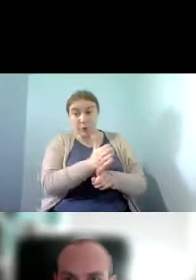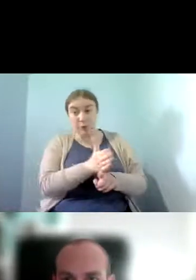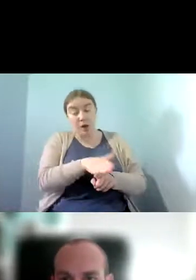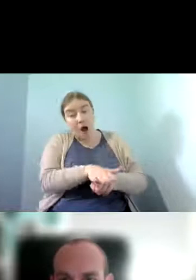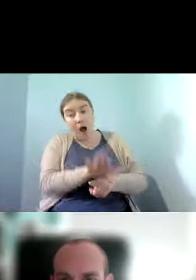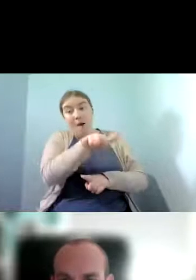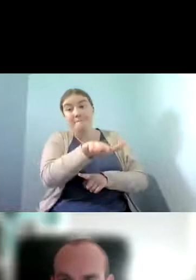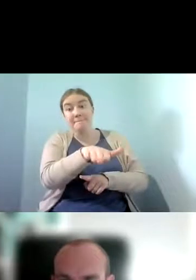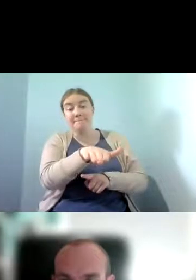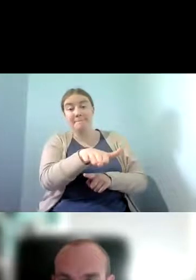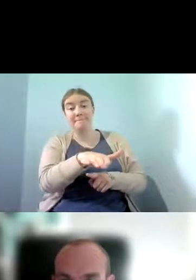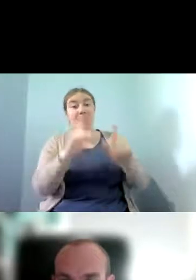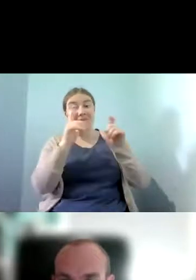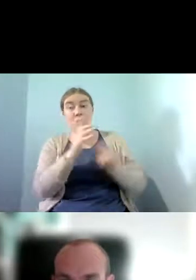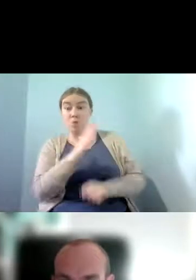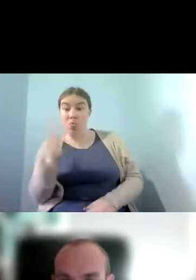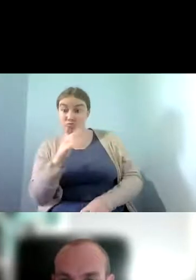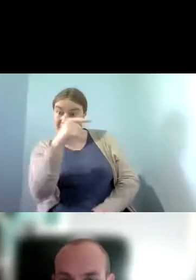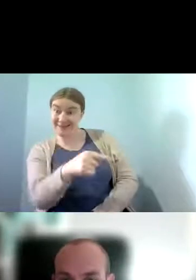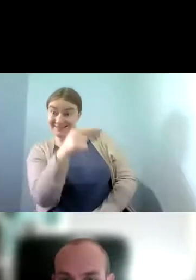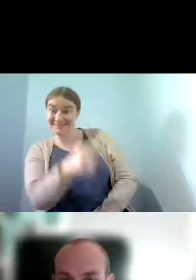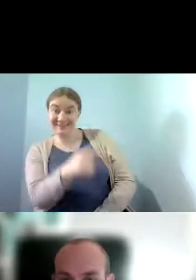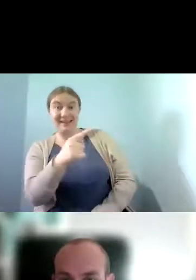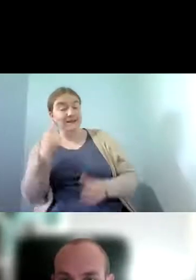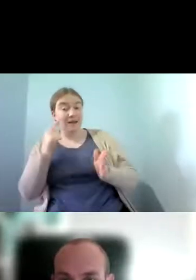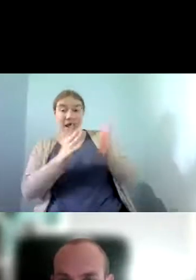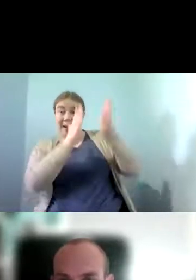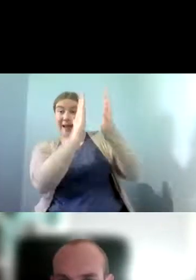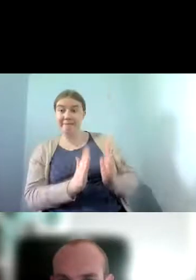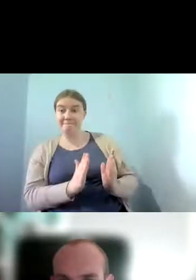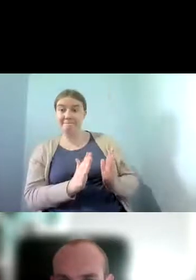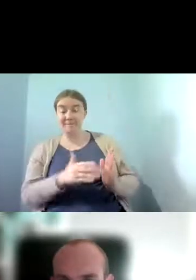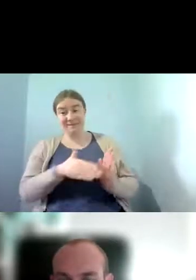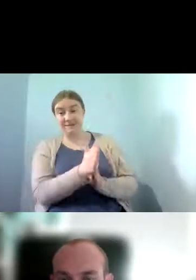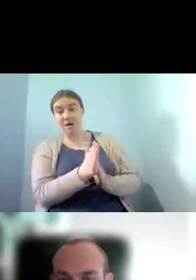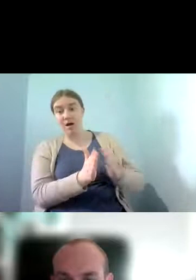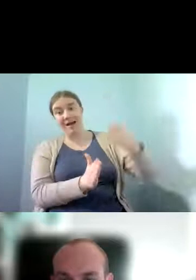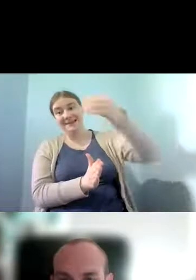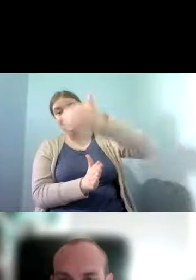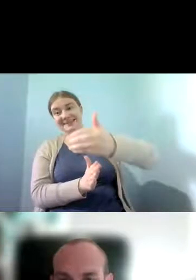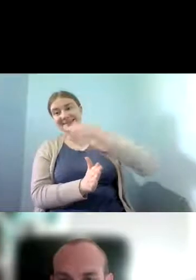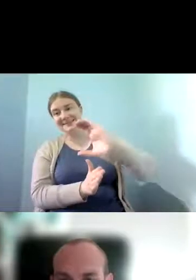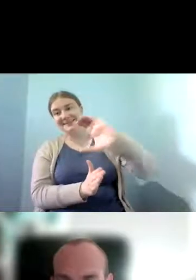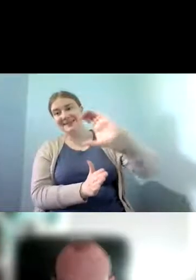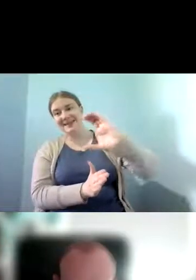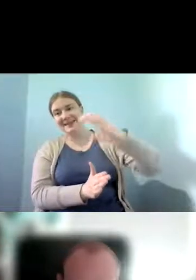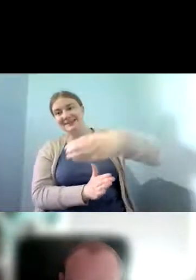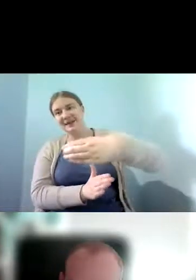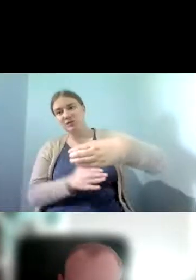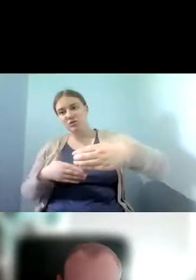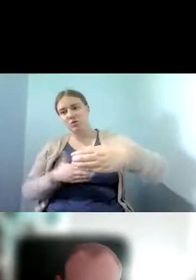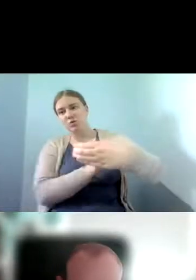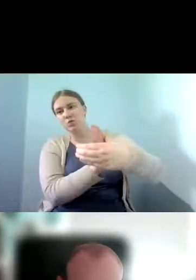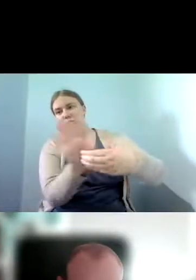the right you can see you can it shows um during construction uh of these nibs and c-sections